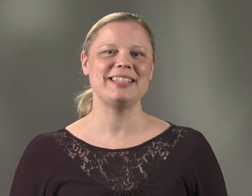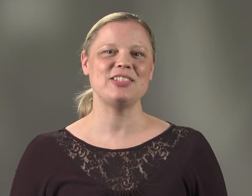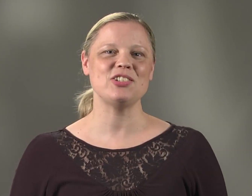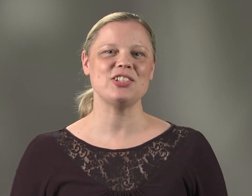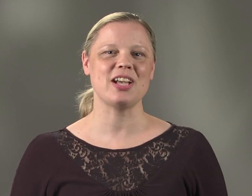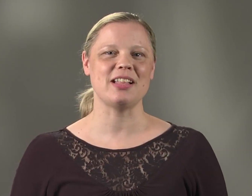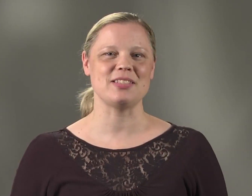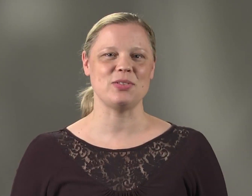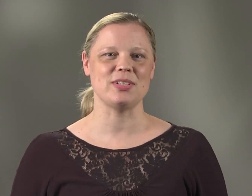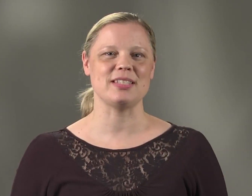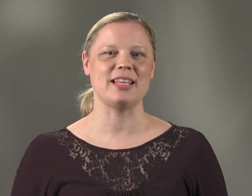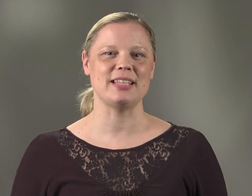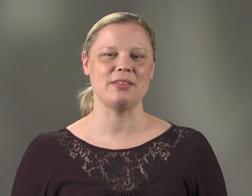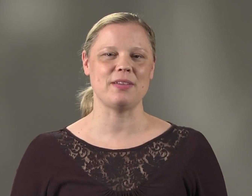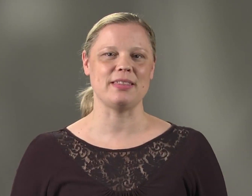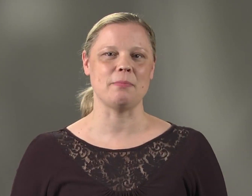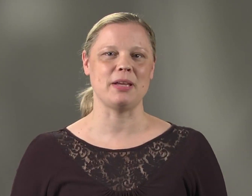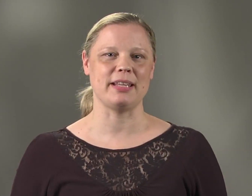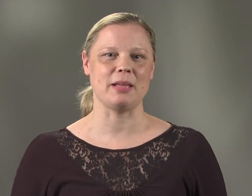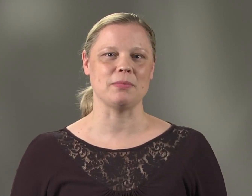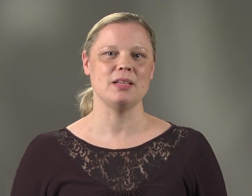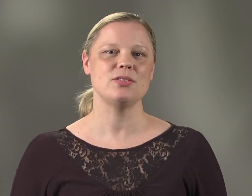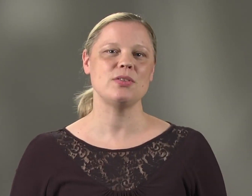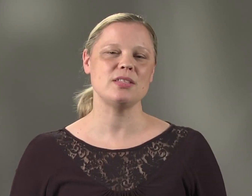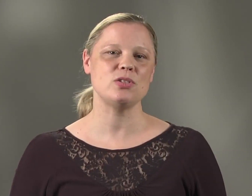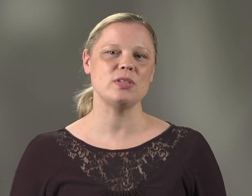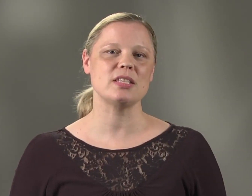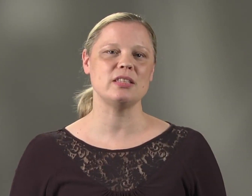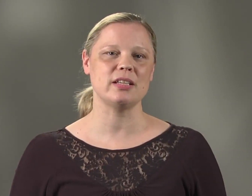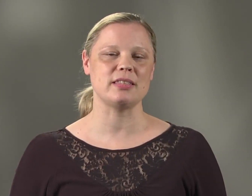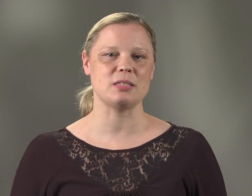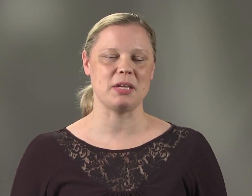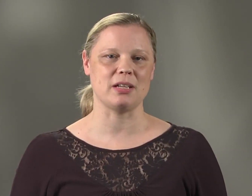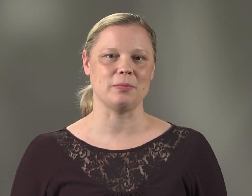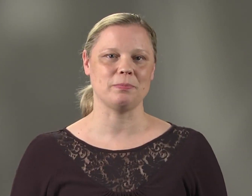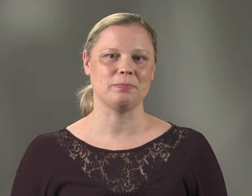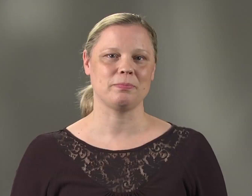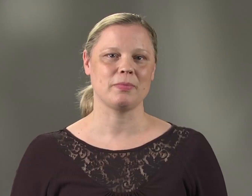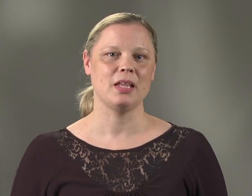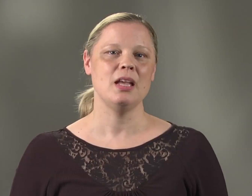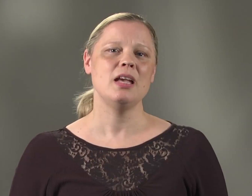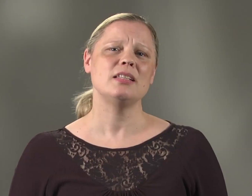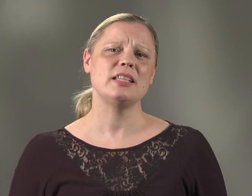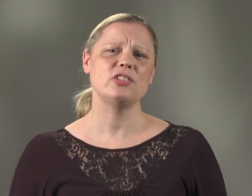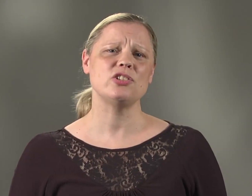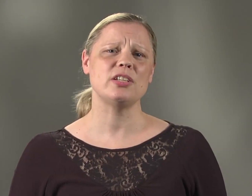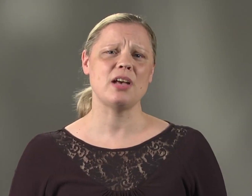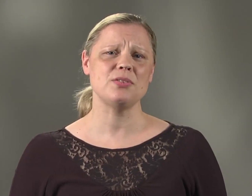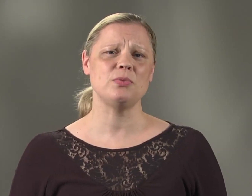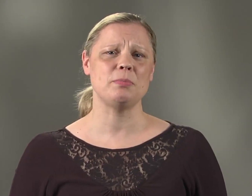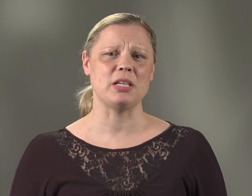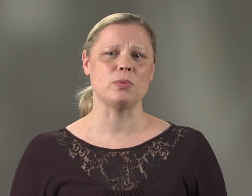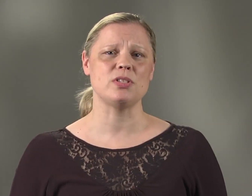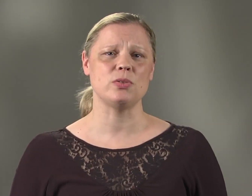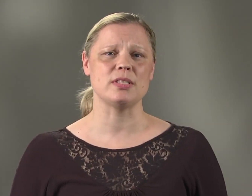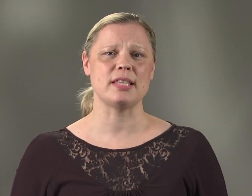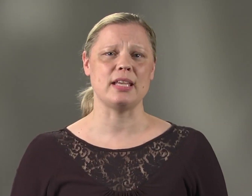teachers should call on students and identify them by name so that students can look at the speaker. Teachers should also repeat what students say